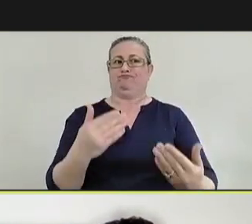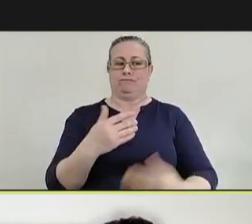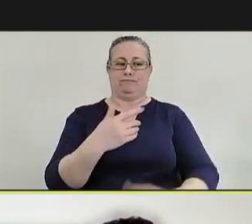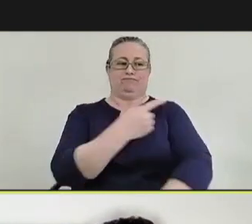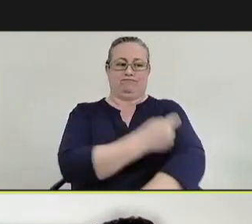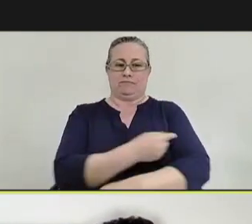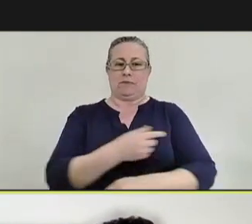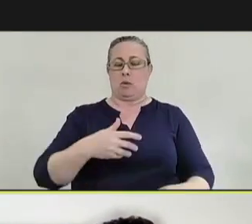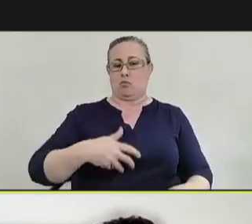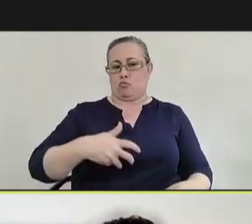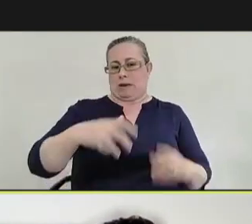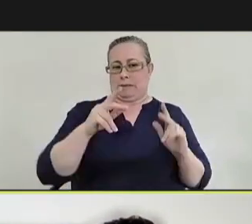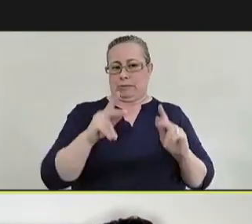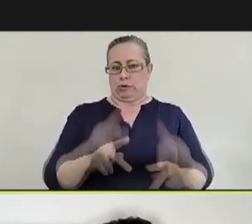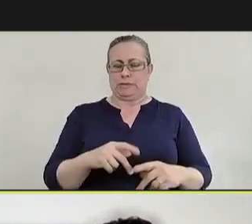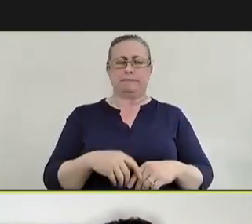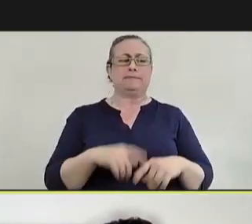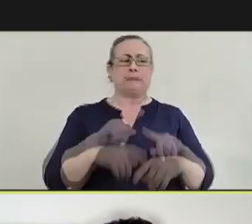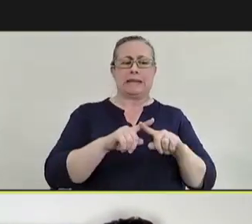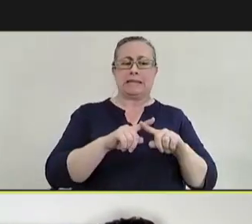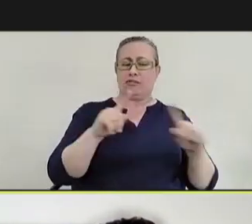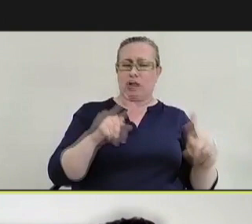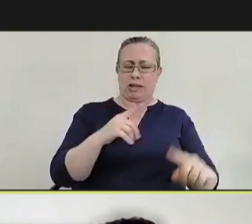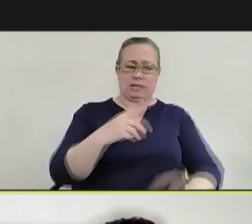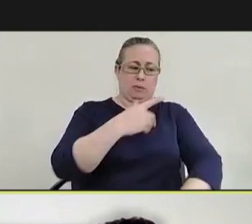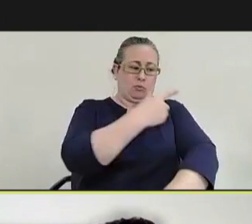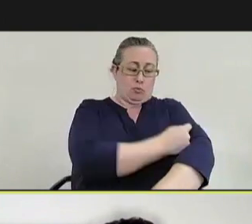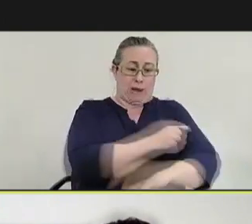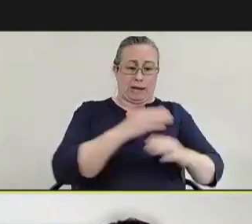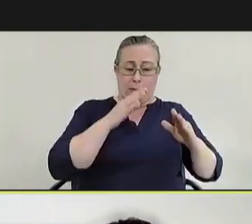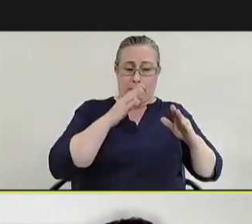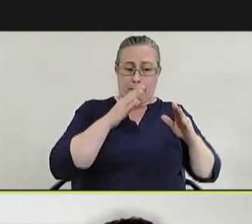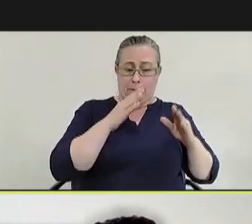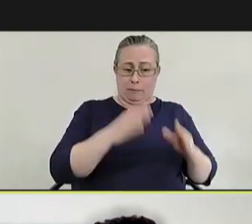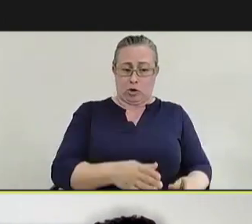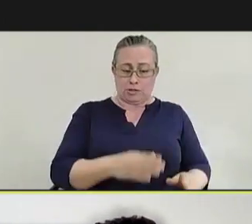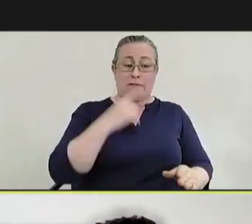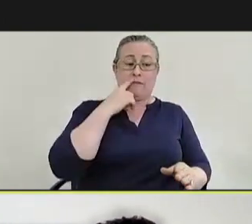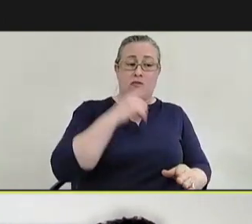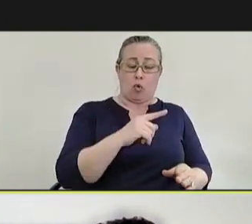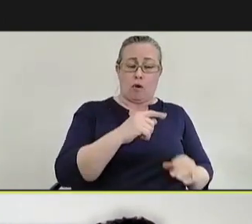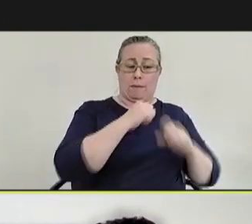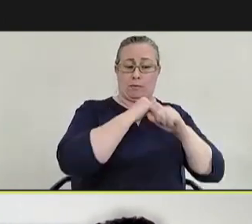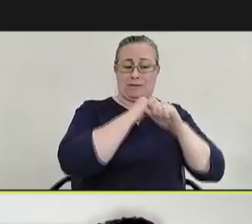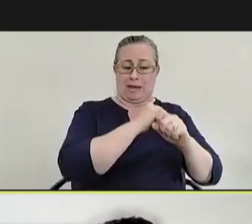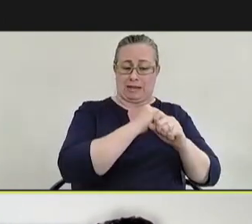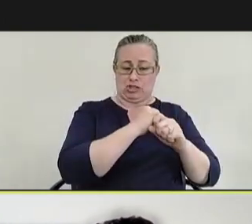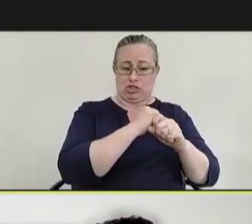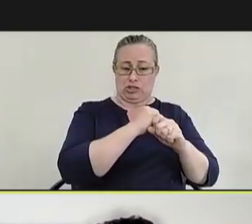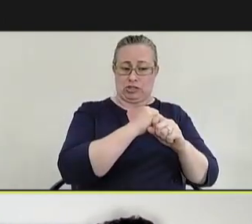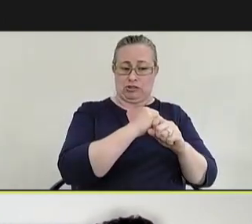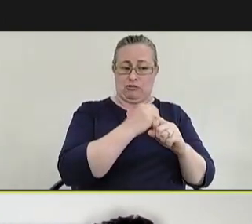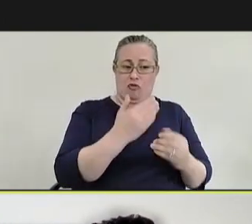a difference between immunizing the pregnant person for the protection that offers to that